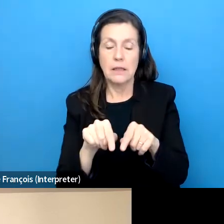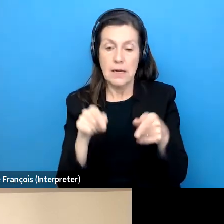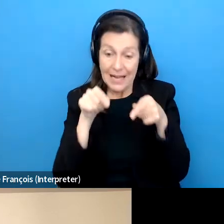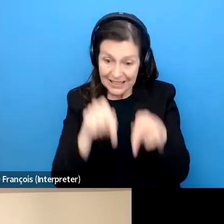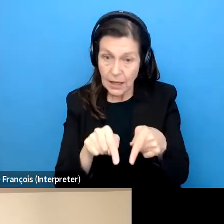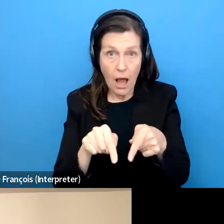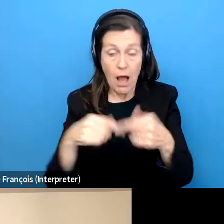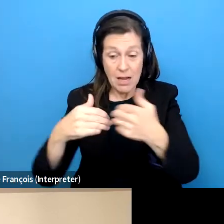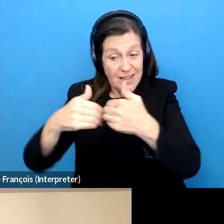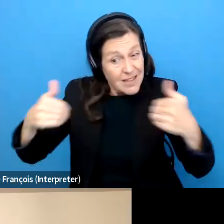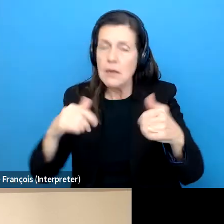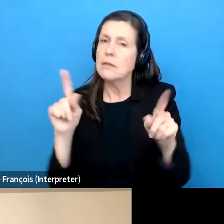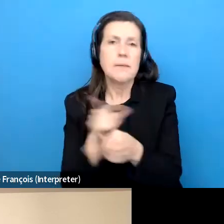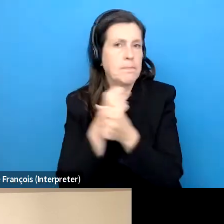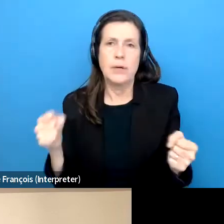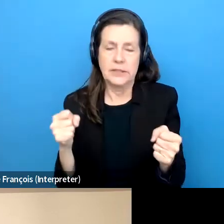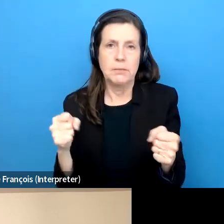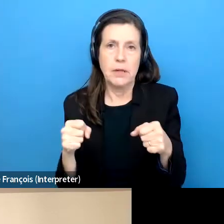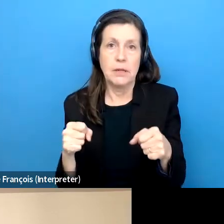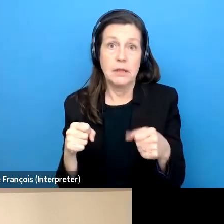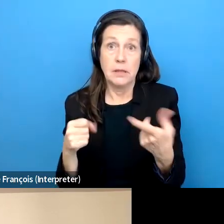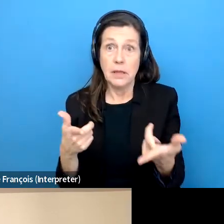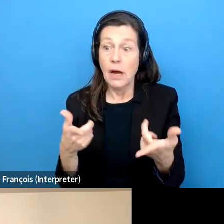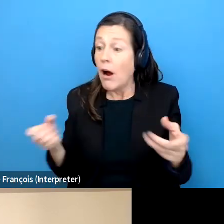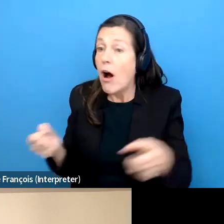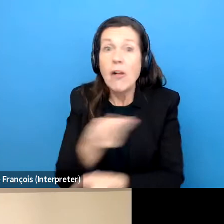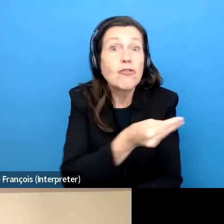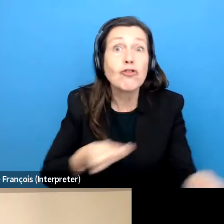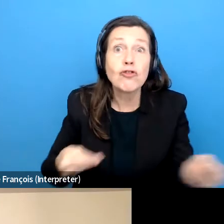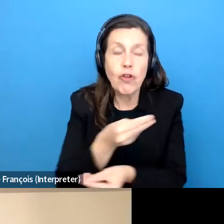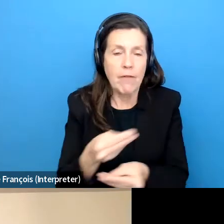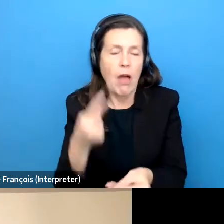which unavoidably links trafficking for sexual exploitation